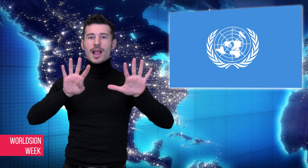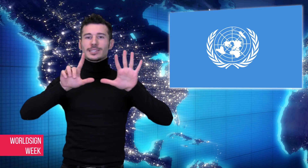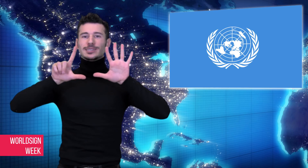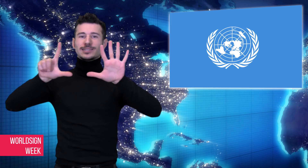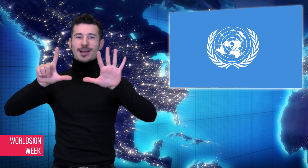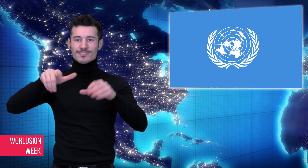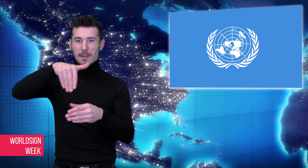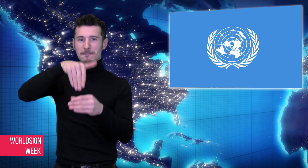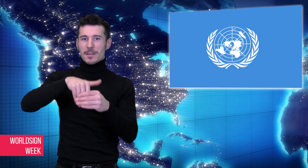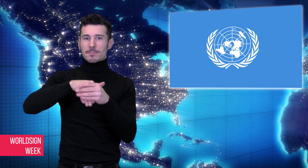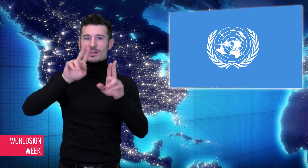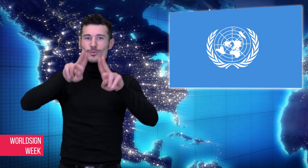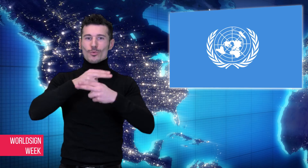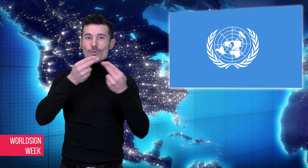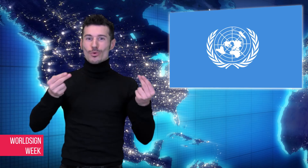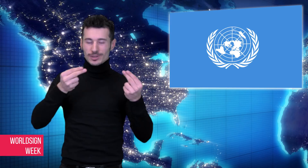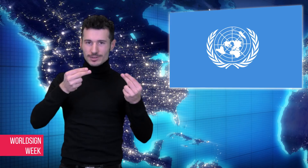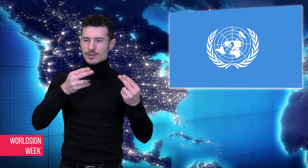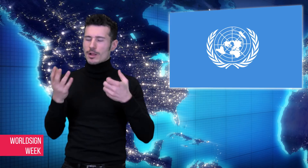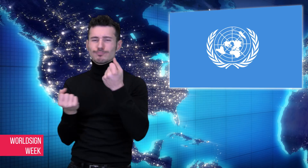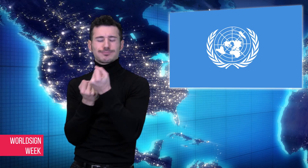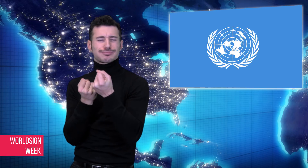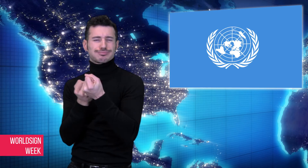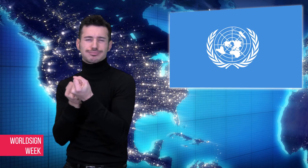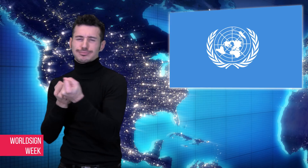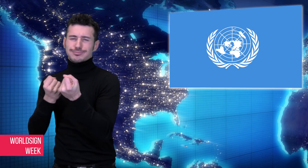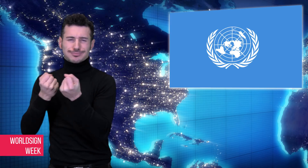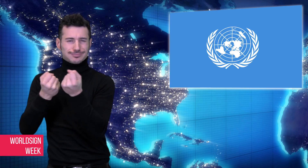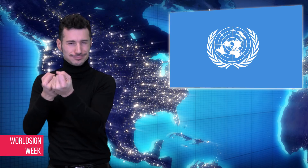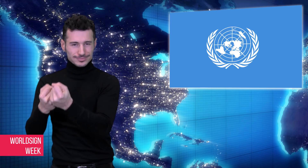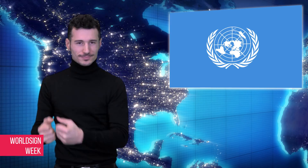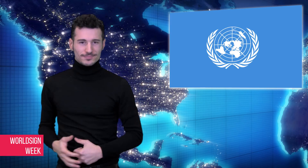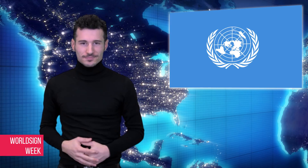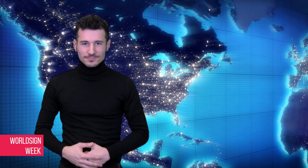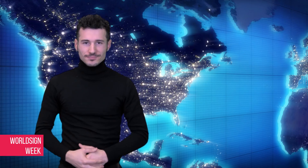by 97 other UN Member States.